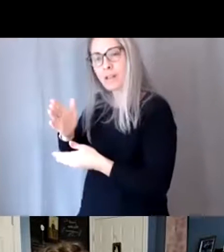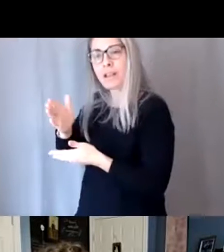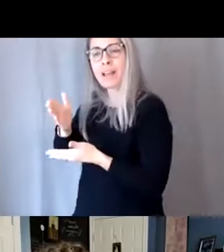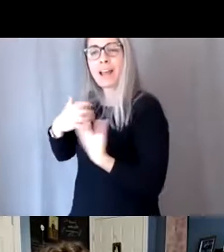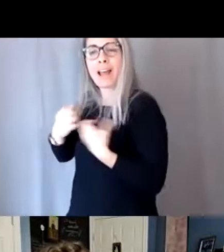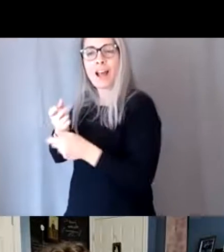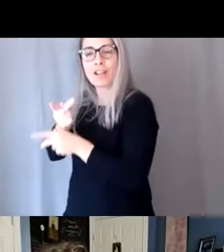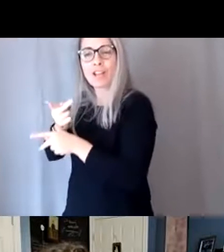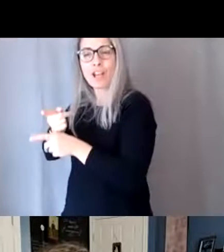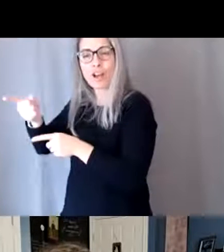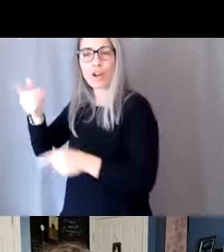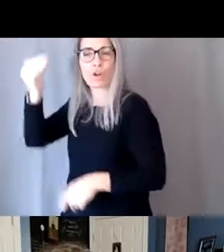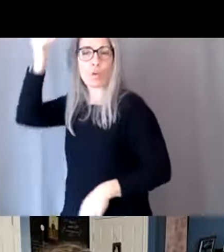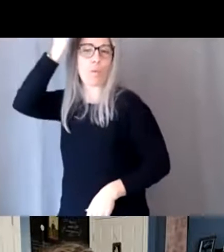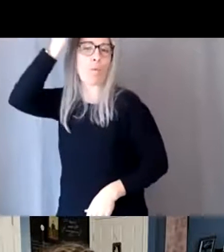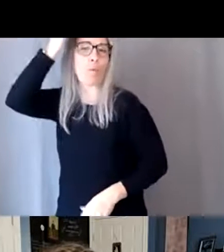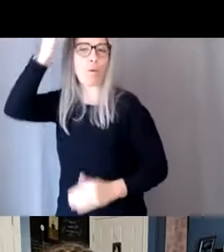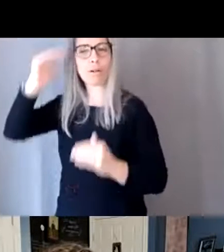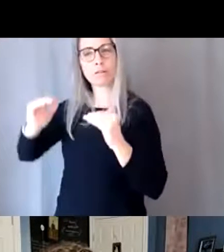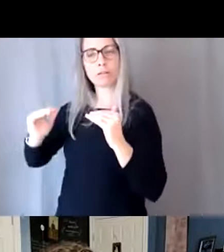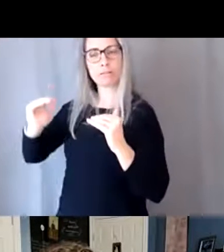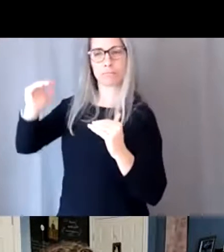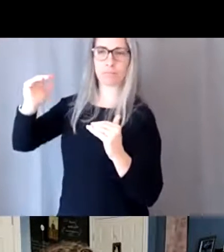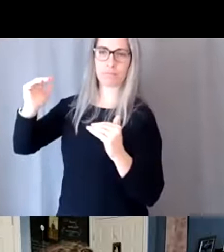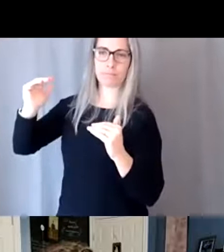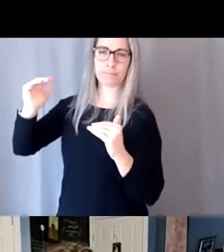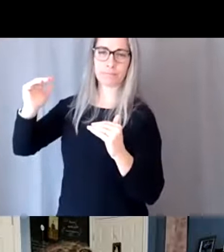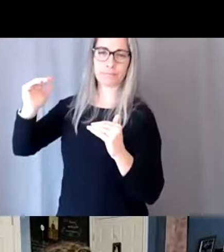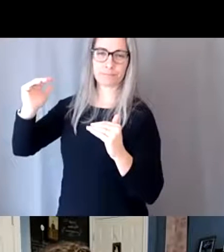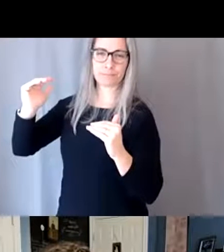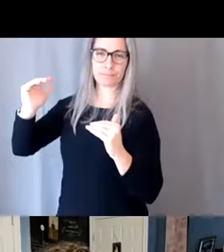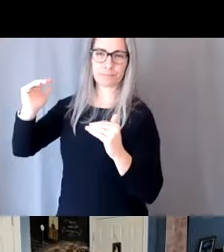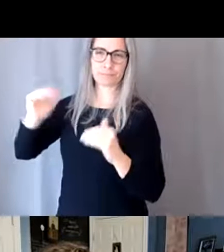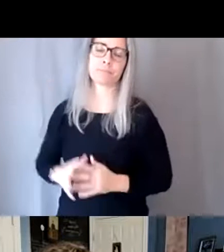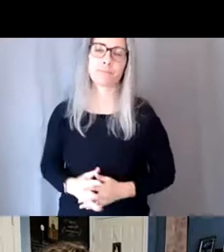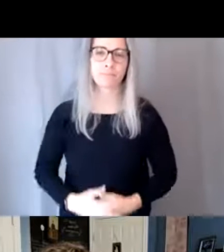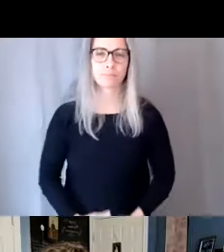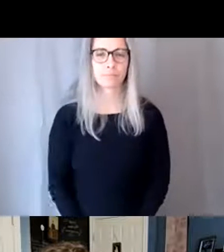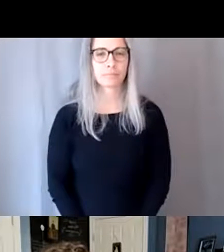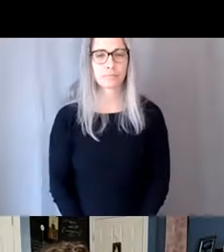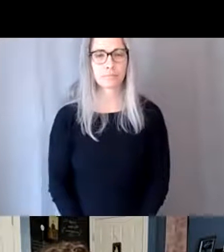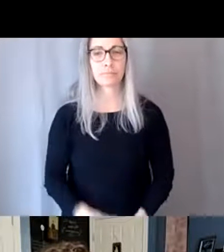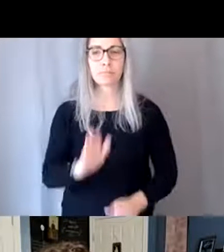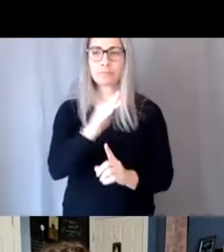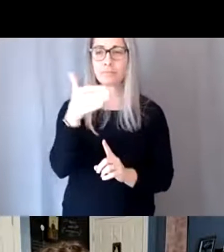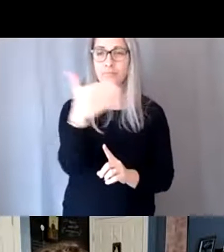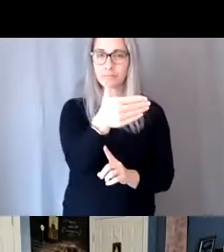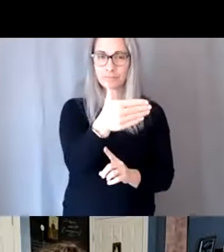position as knowers just moving my slide to a first example